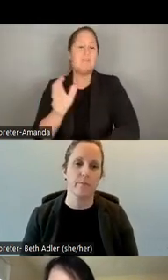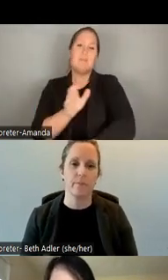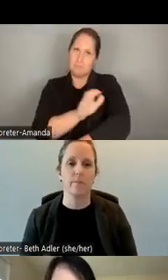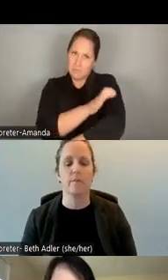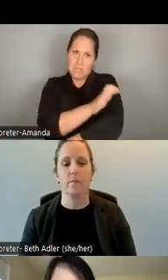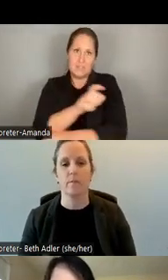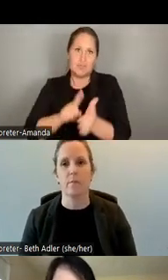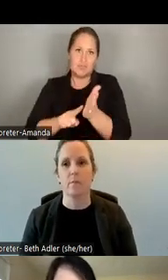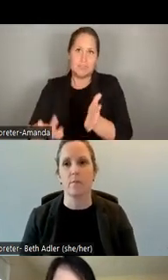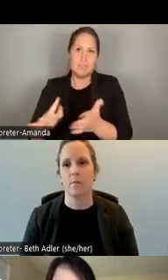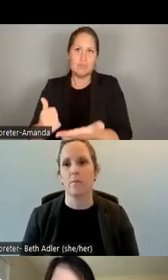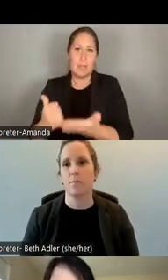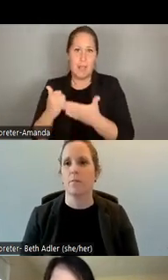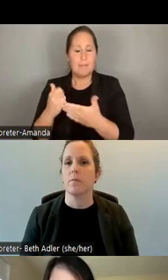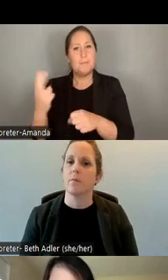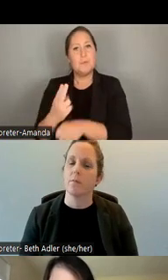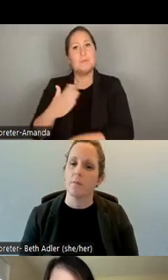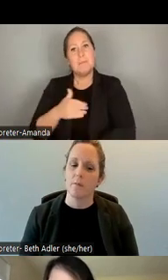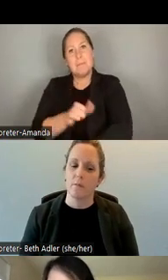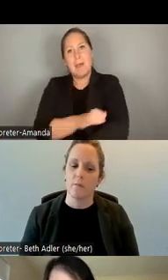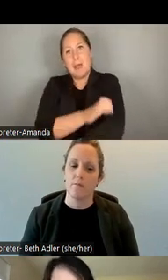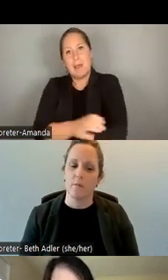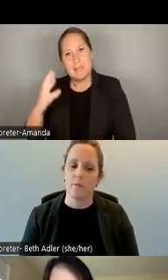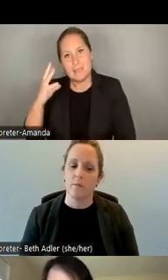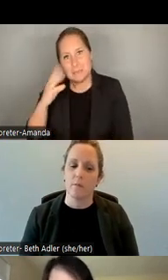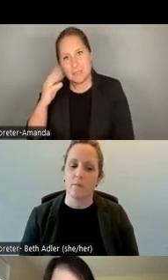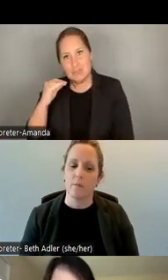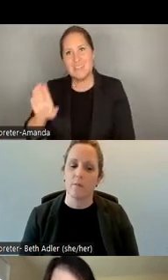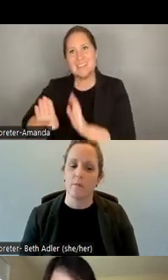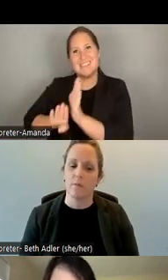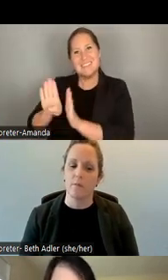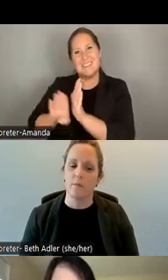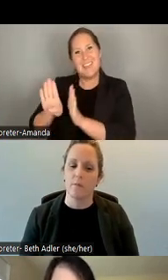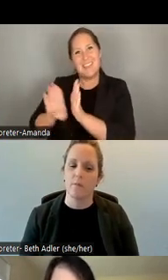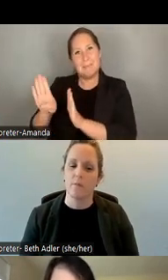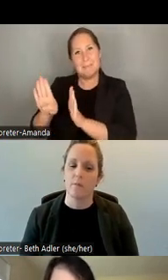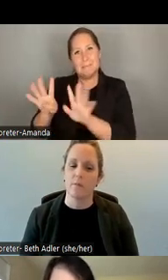really allows me to use my clinical experiences than to develop a system by systematized way to